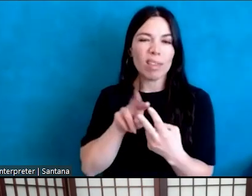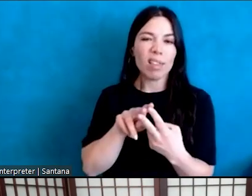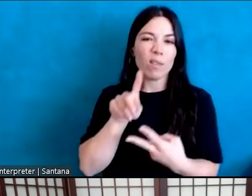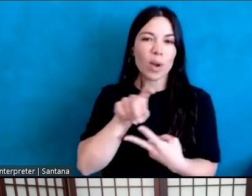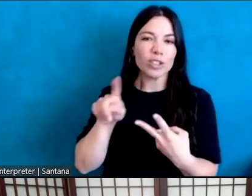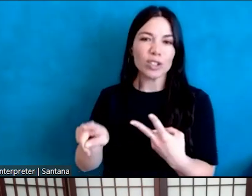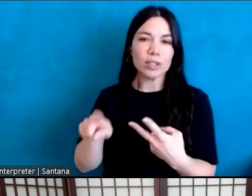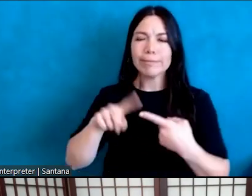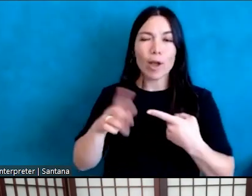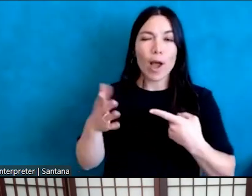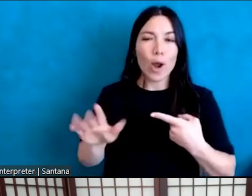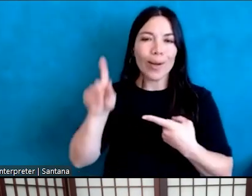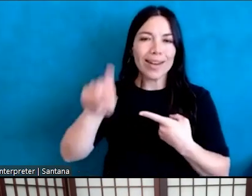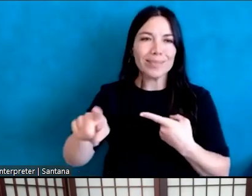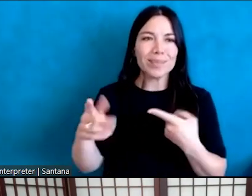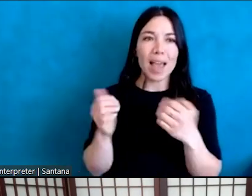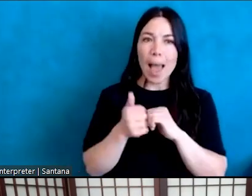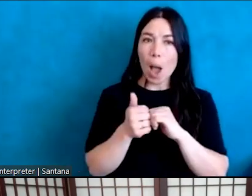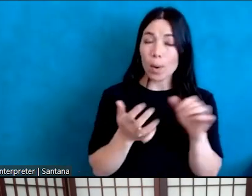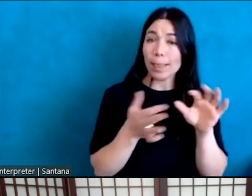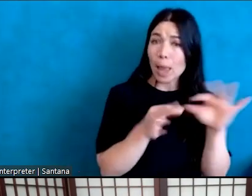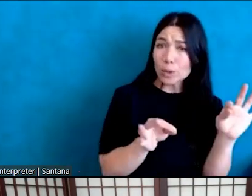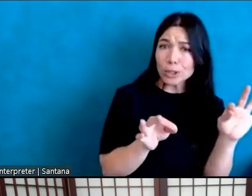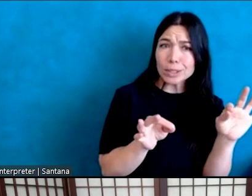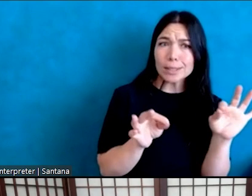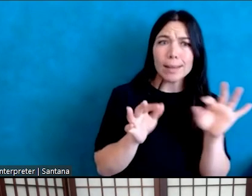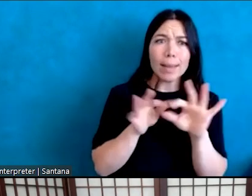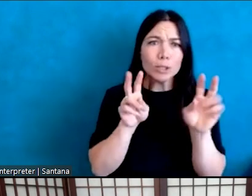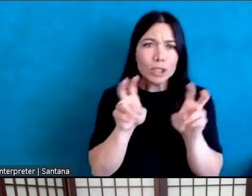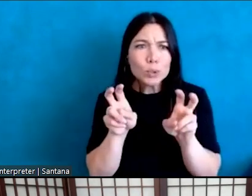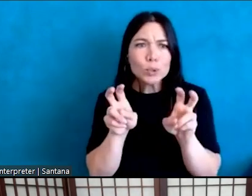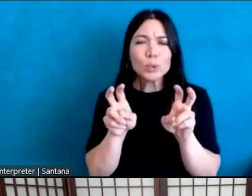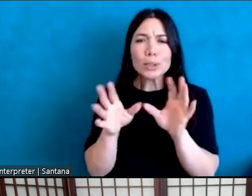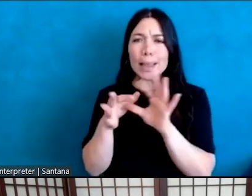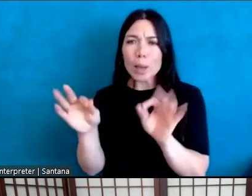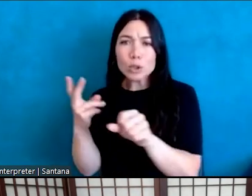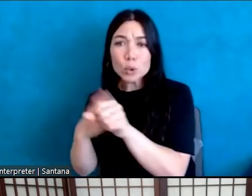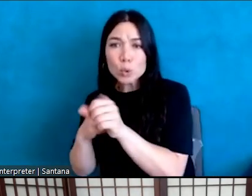How can languages. Language issues, language users, etc. be represented in better ways?